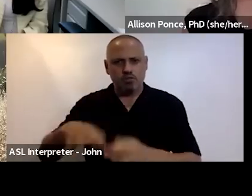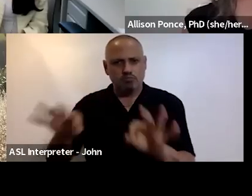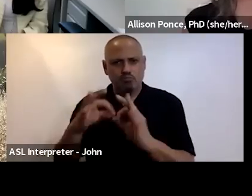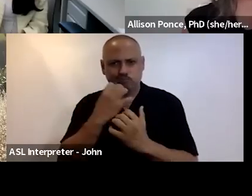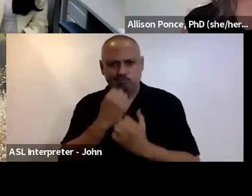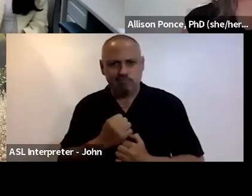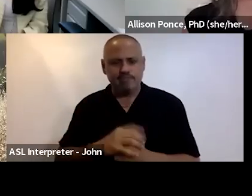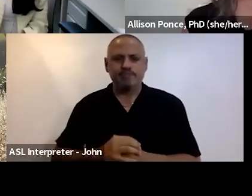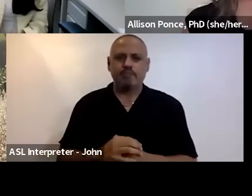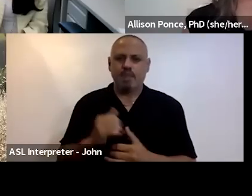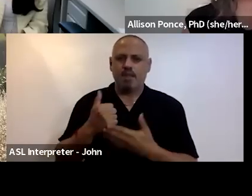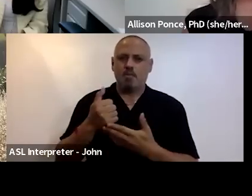that could sometimes be helpful as well.